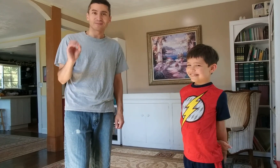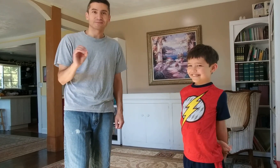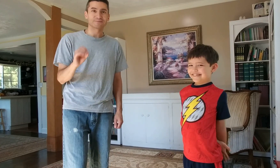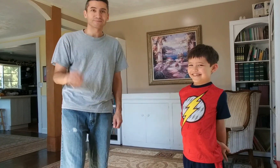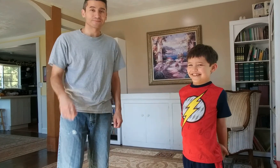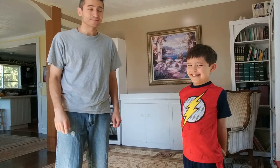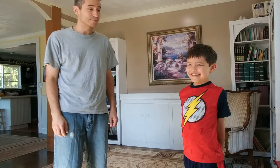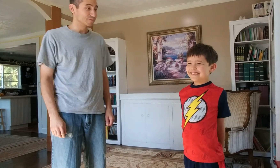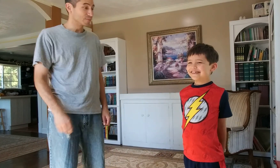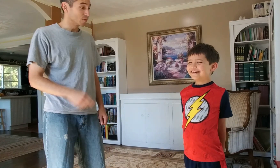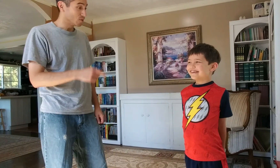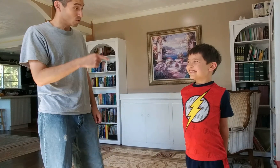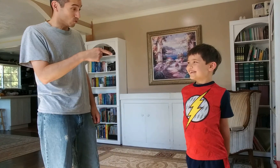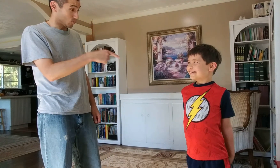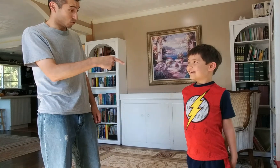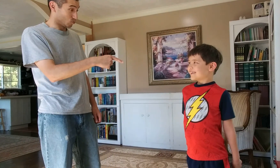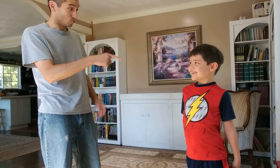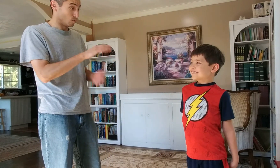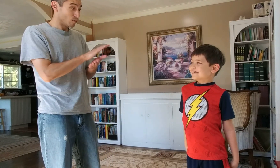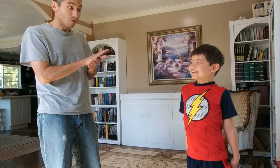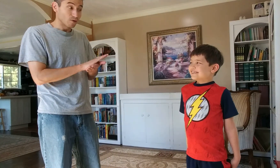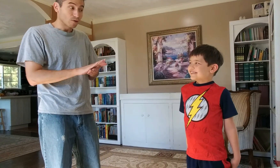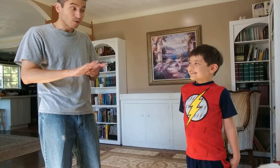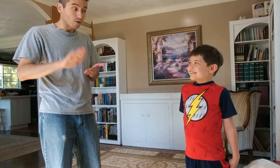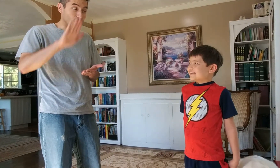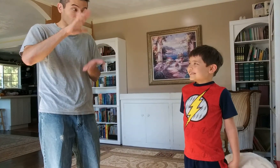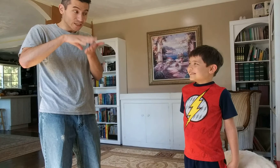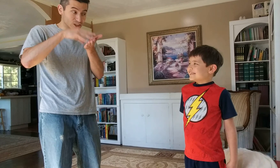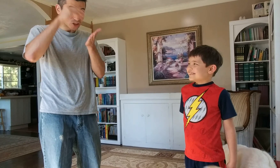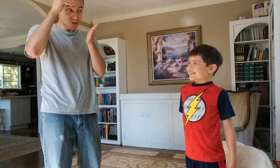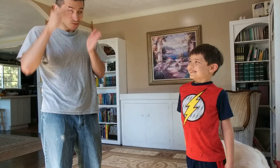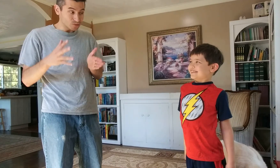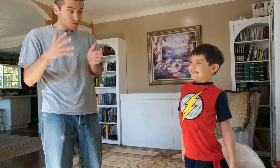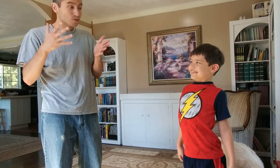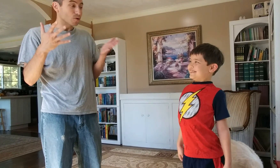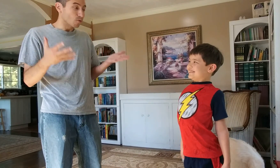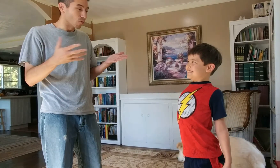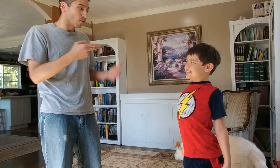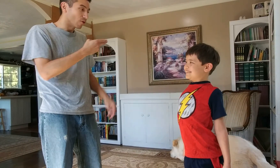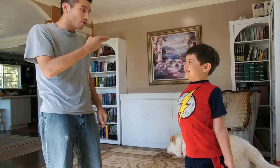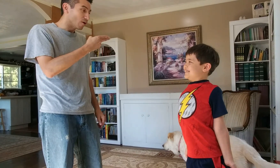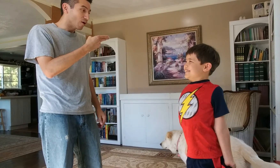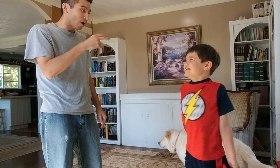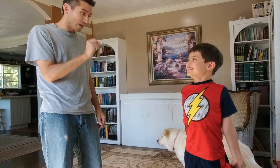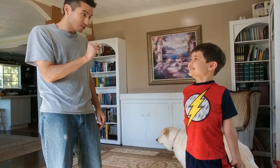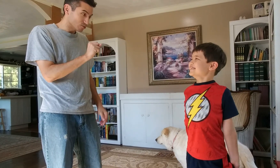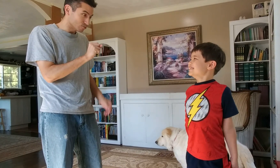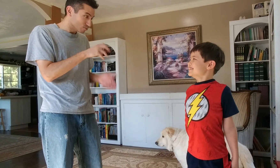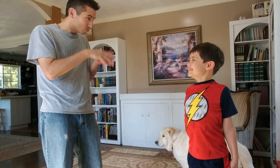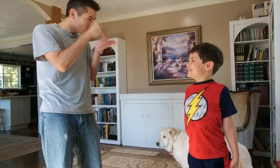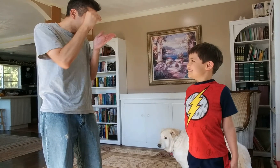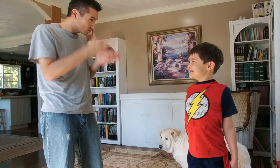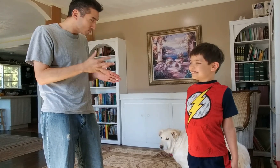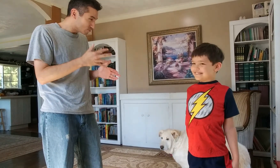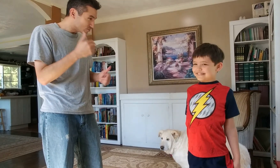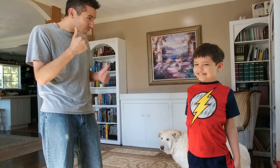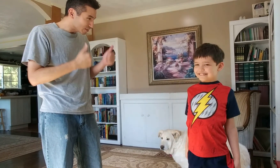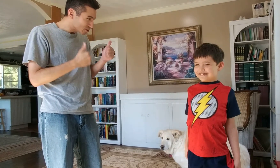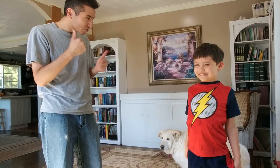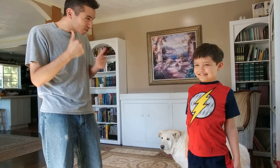YOU COLLEGE STUDENT OR HIGH SCHOOL STUDENT, WHICH?